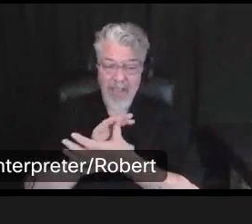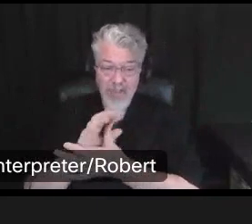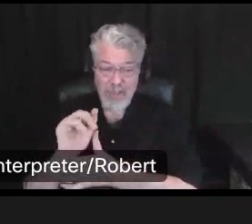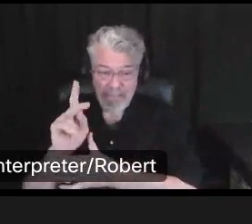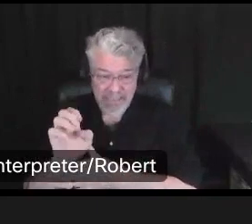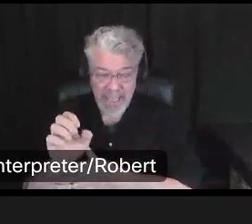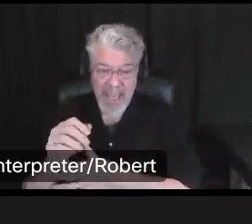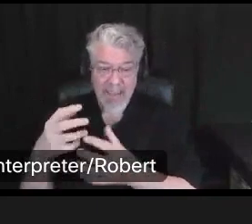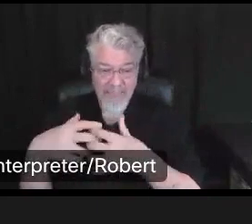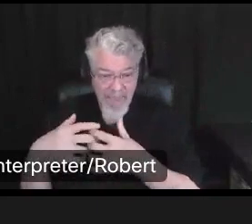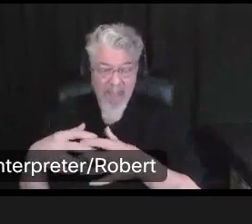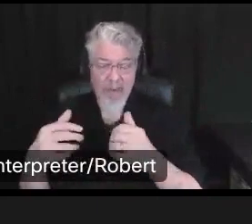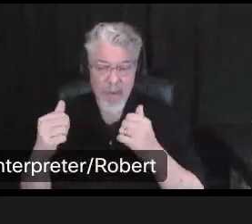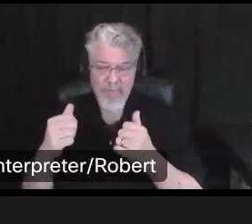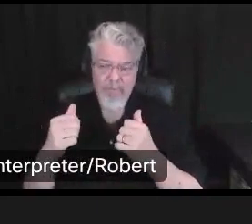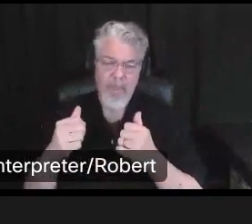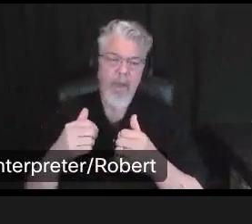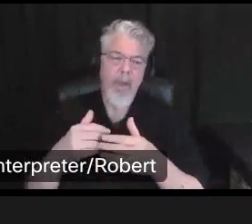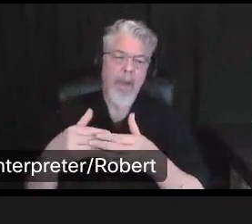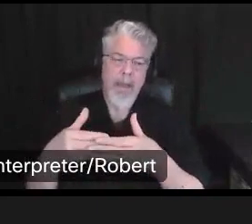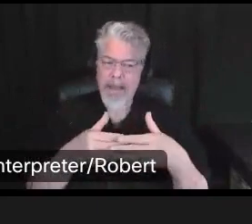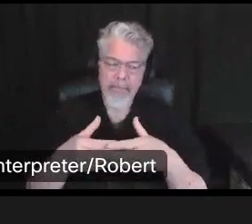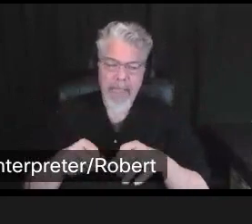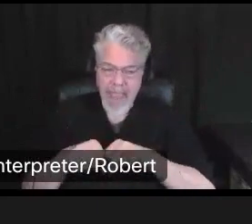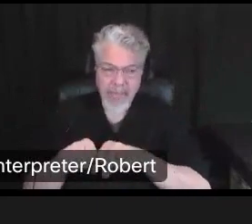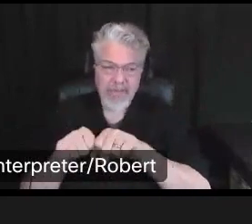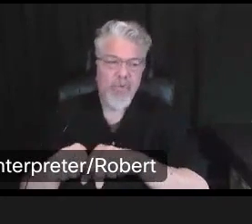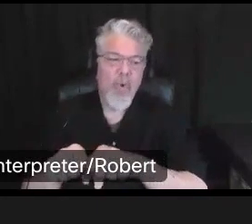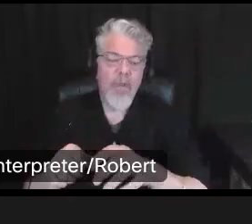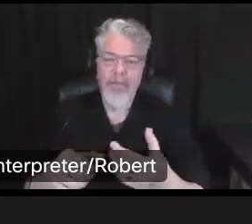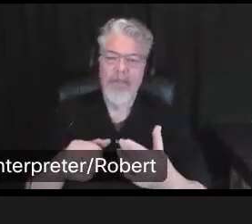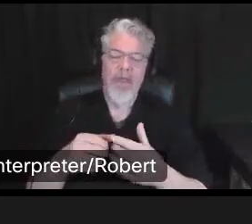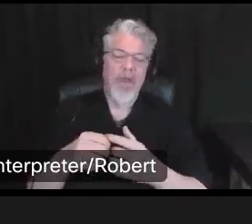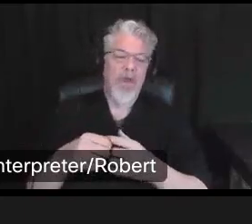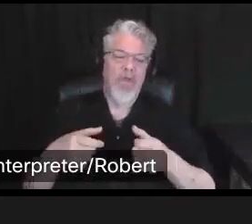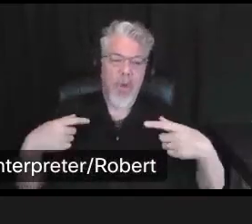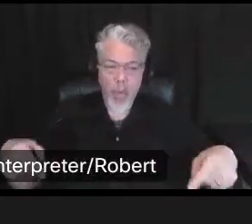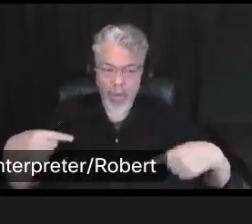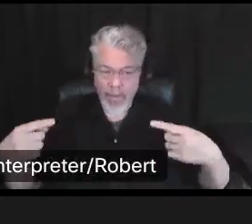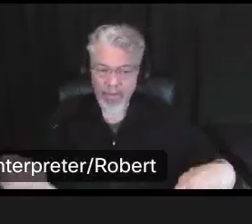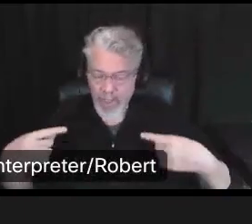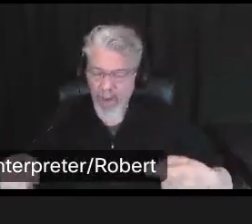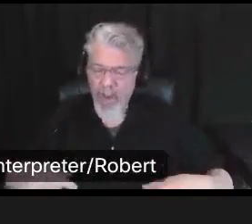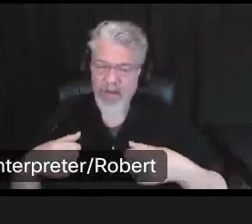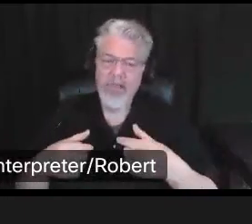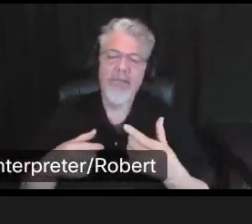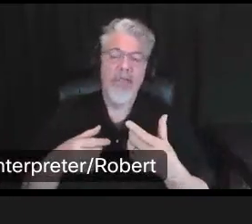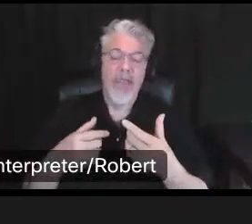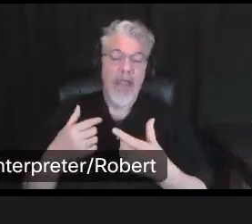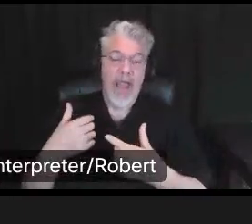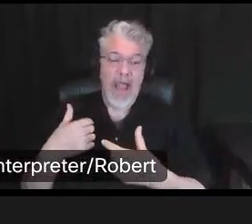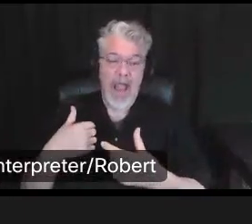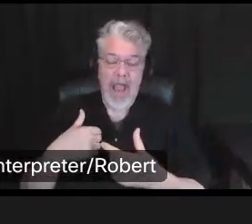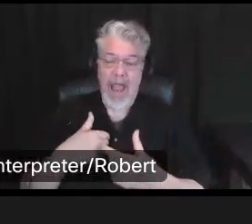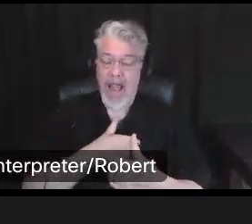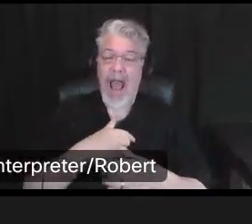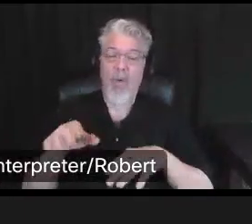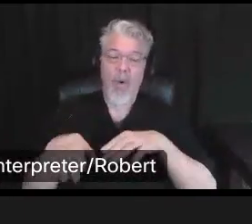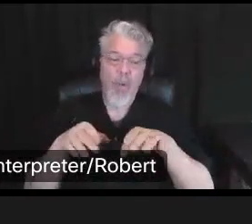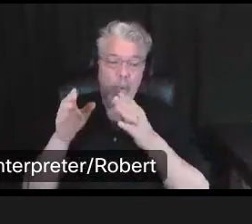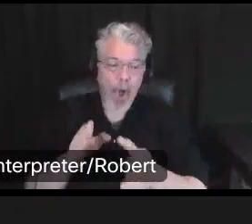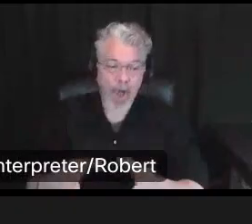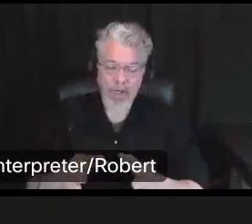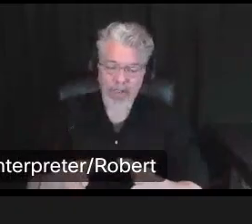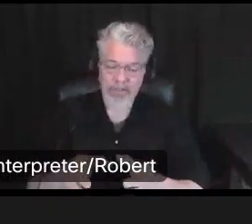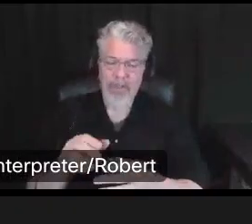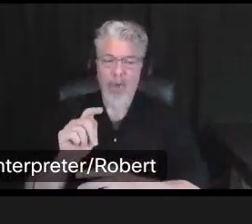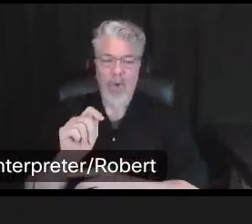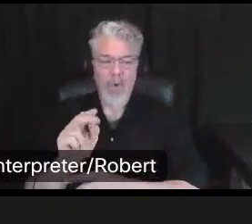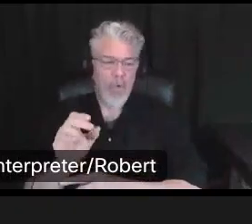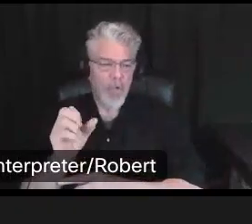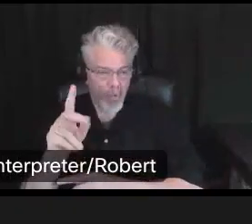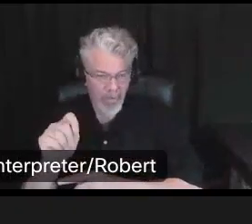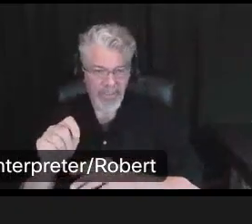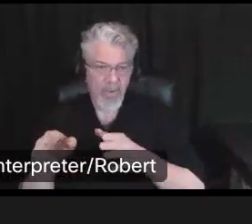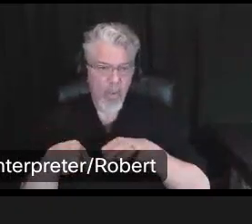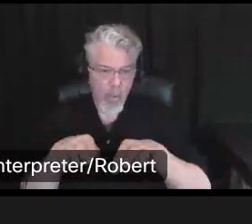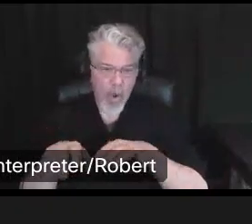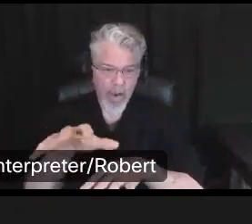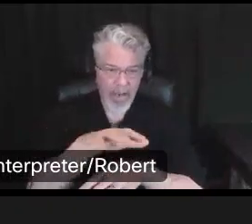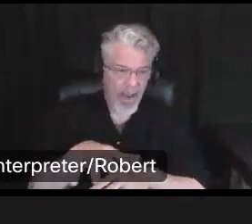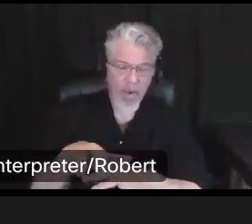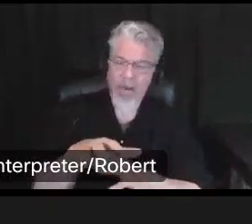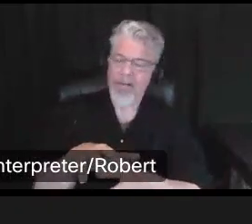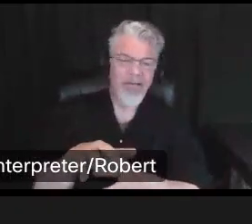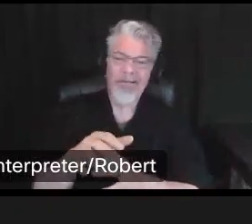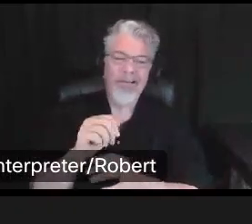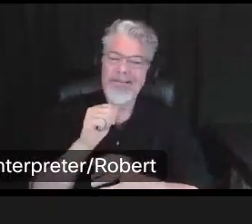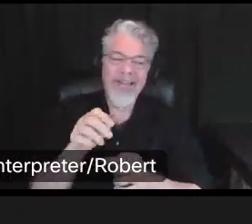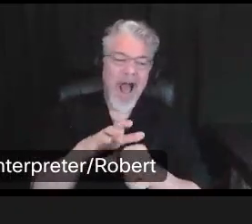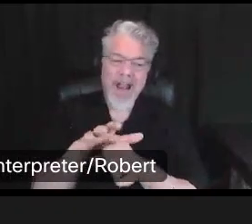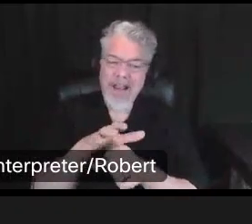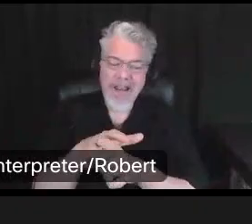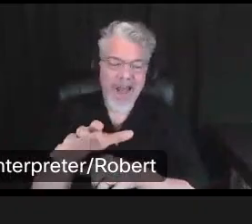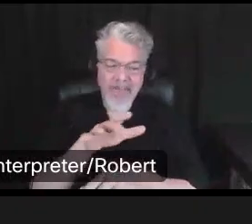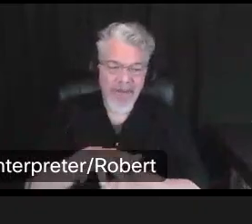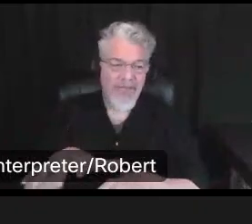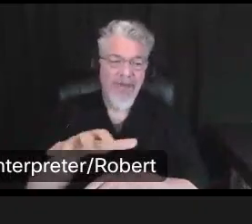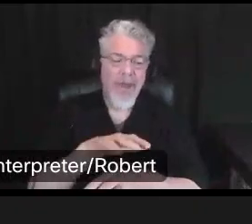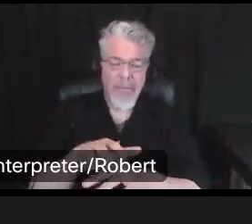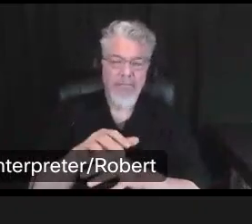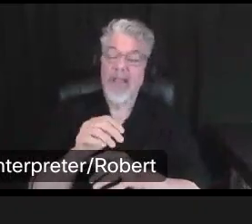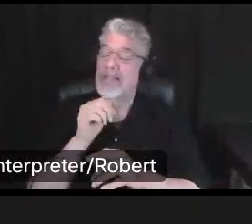Where the baby strollers, the wheelchairs, and our postrestrians are tourist walks. There is not enough room and it's not safe.